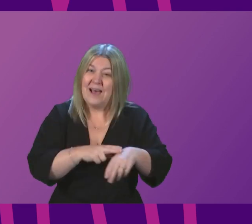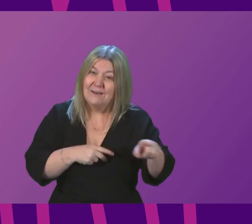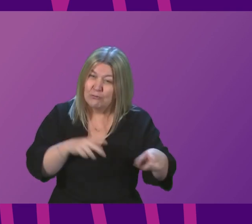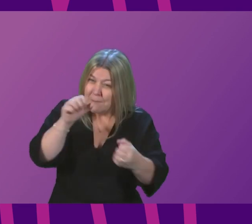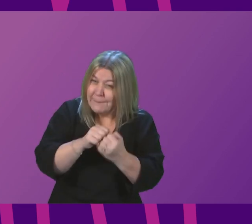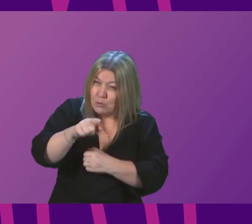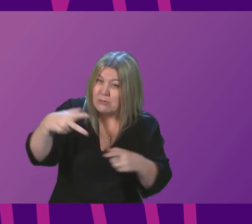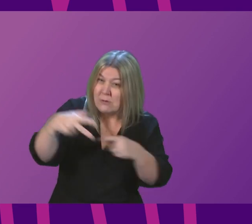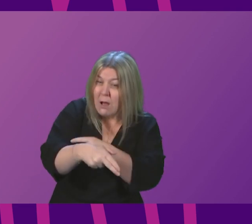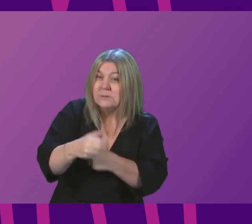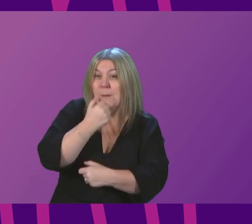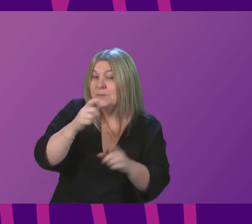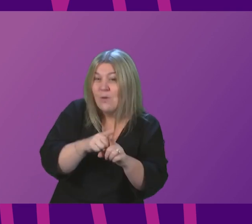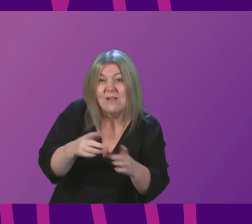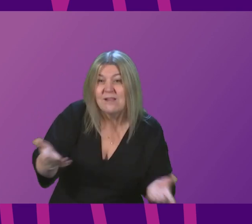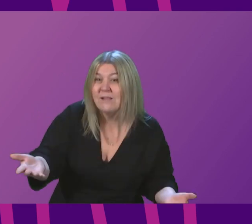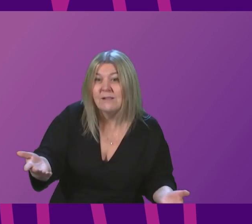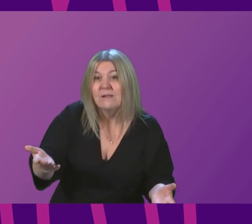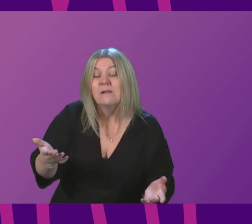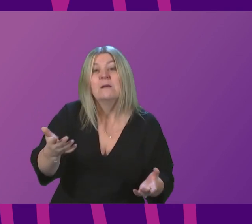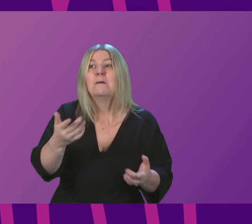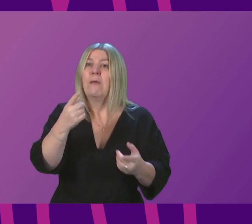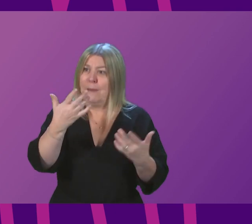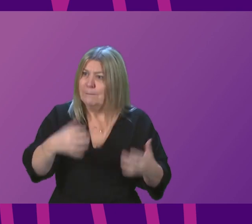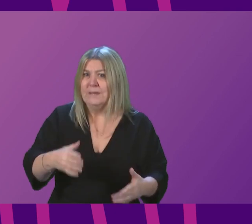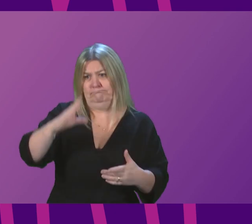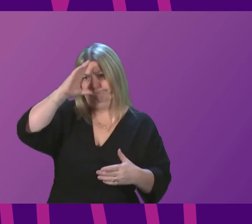The Royal College of Emergency Medicine has said that we are at least 1,000 beds short in the NHS.